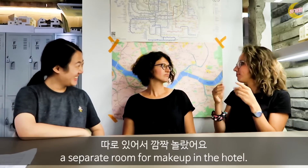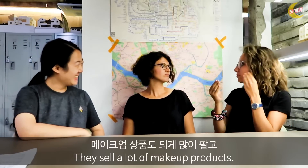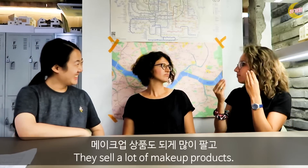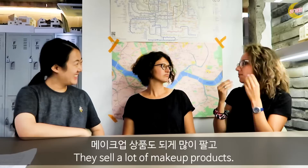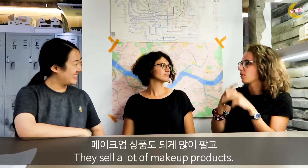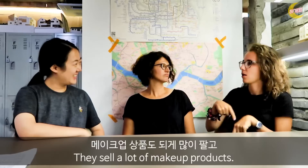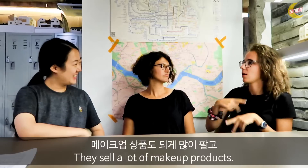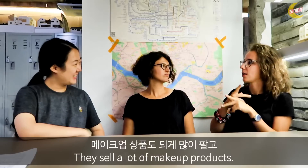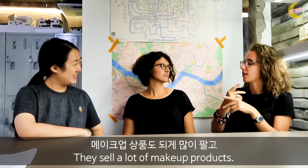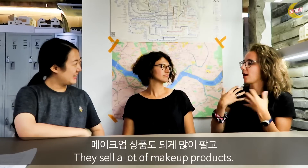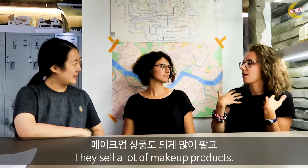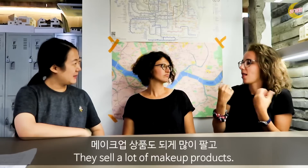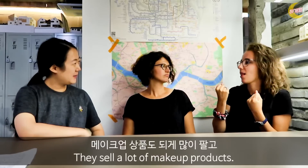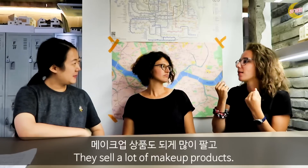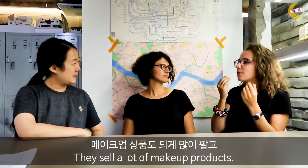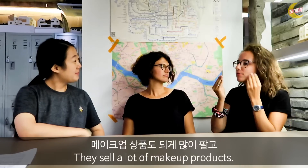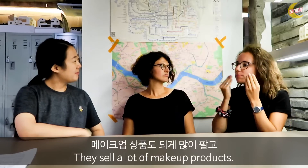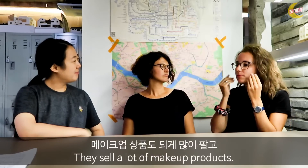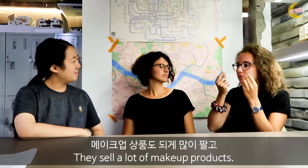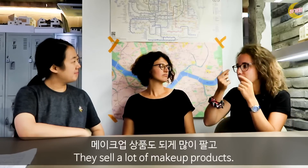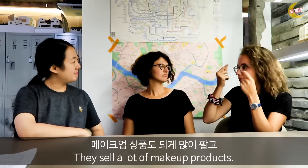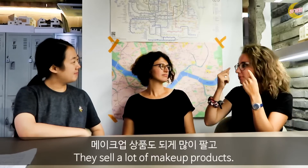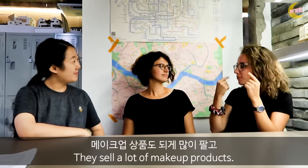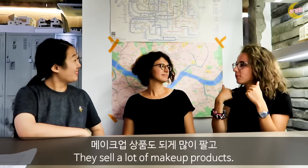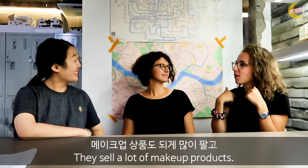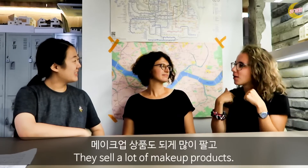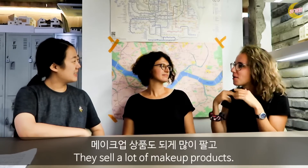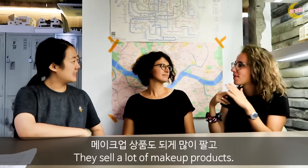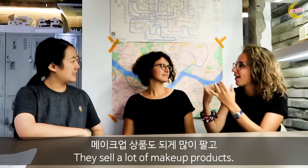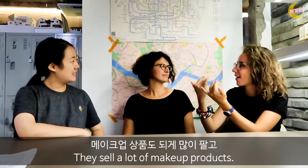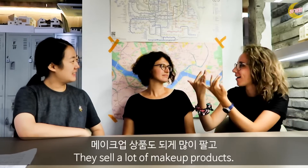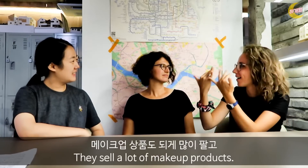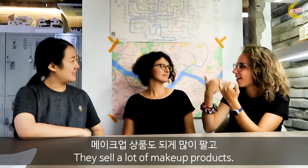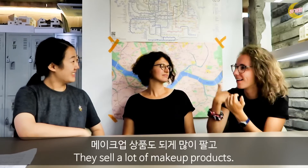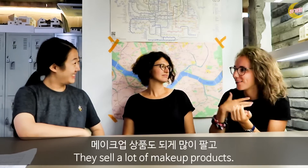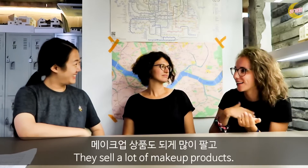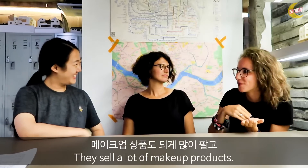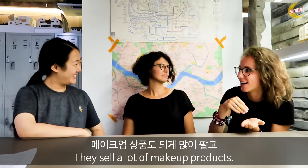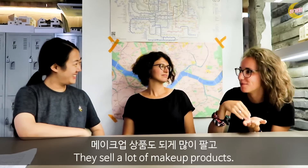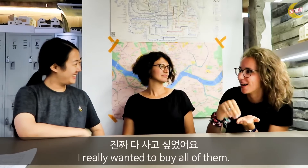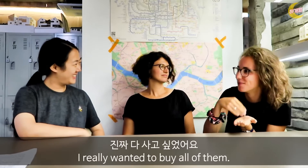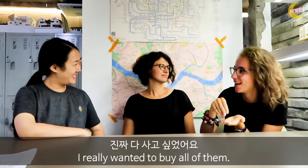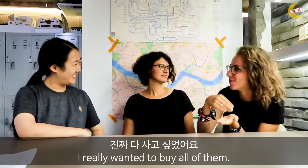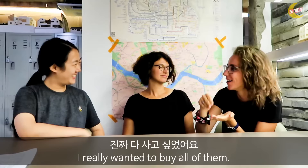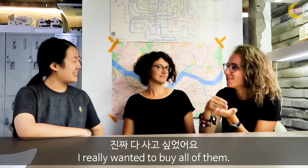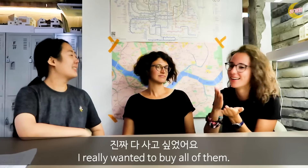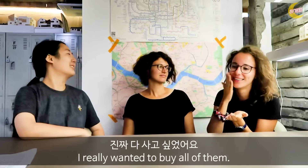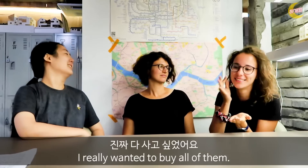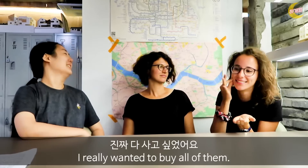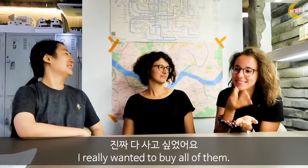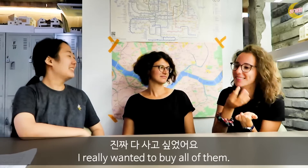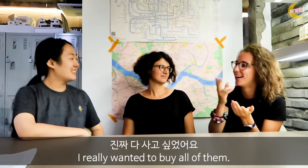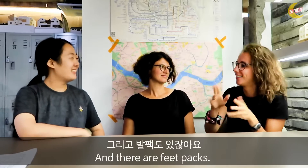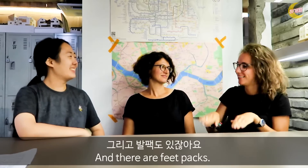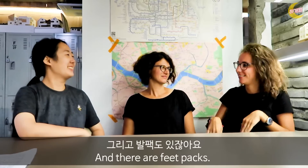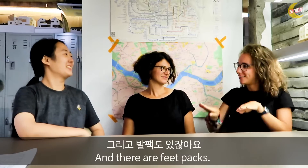They sell a lot of makeup products. I really wanted to buy all of them.